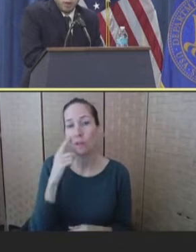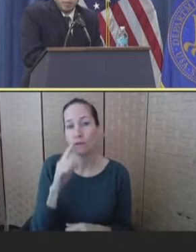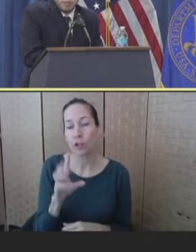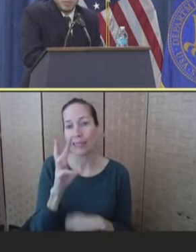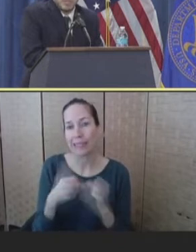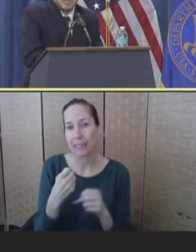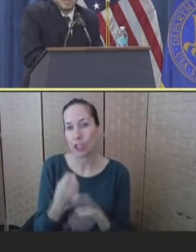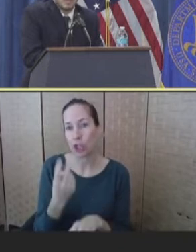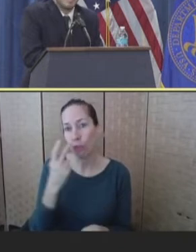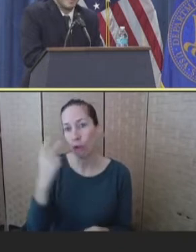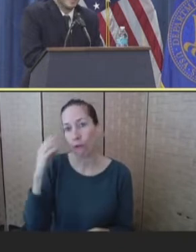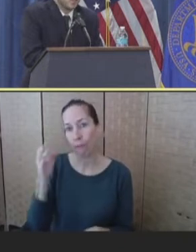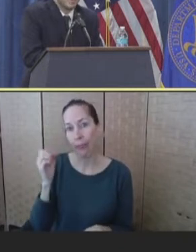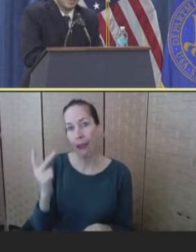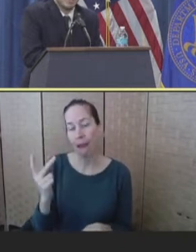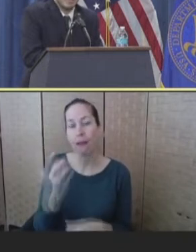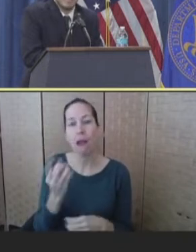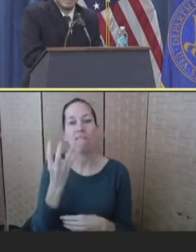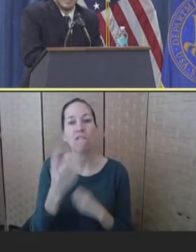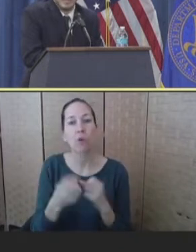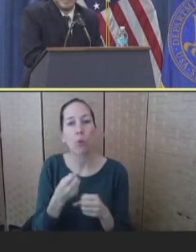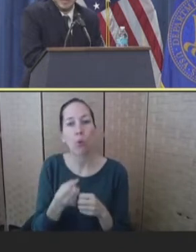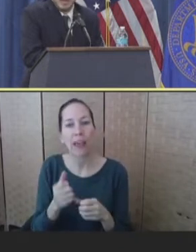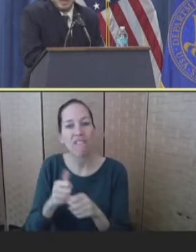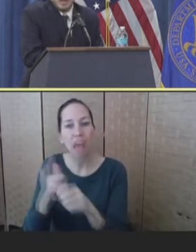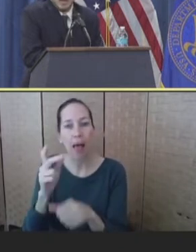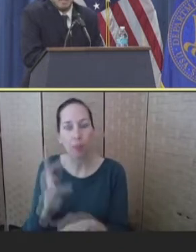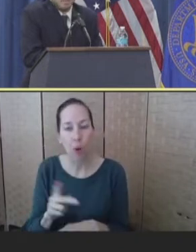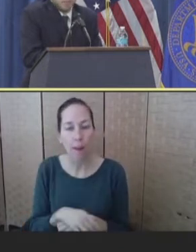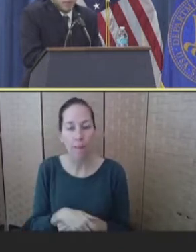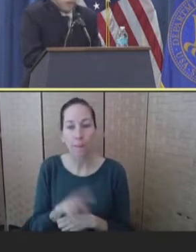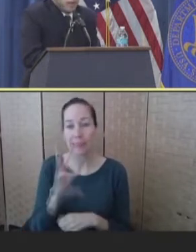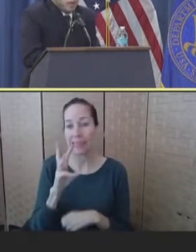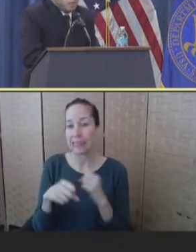Six years of look back is quite conservative.